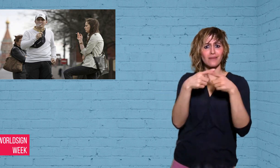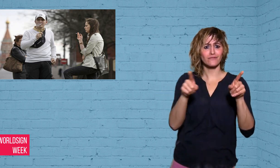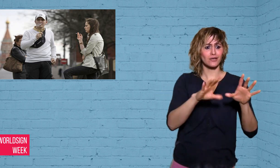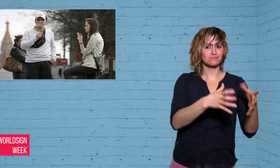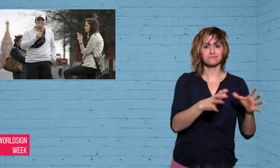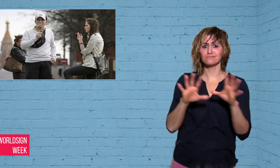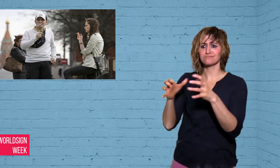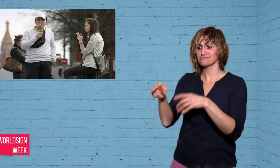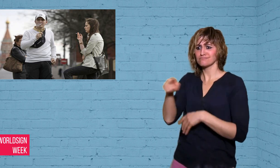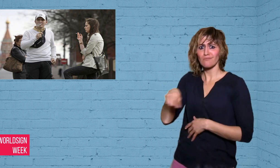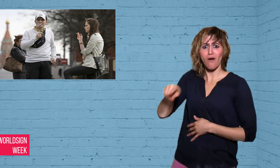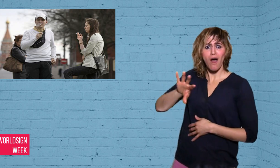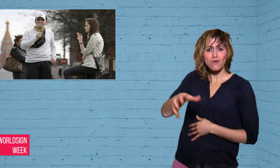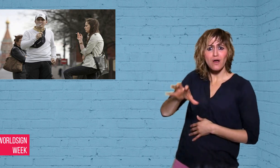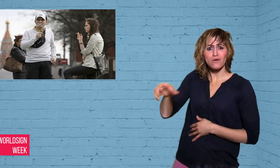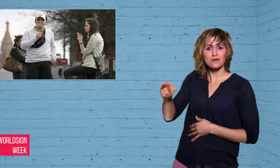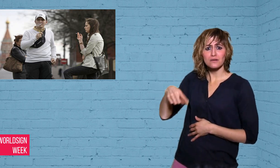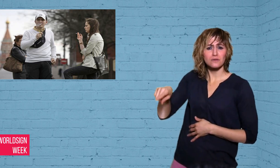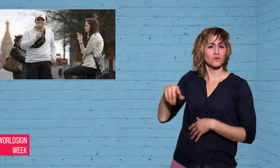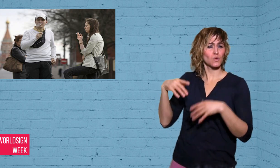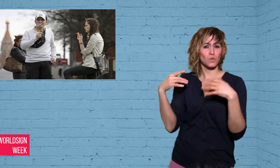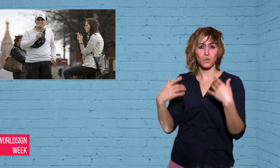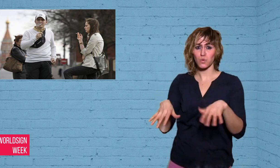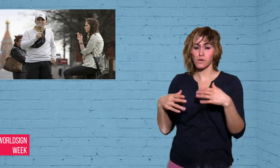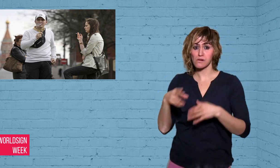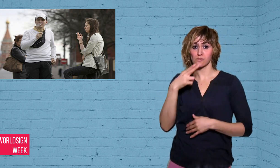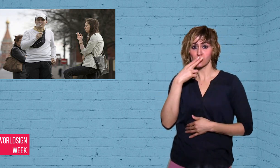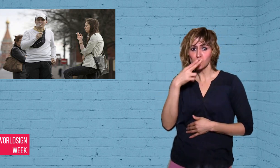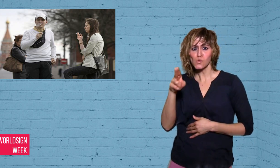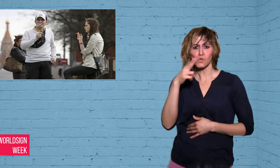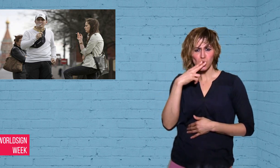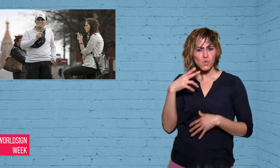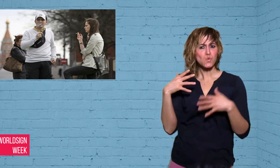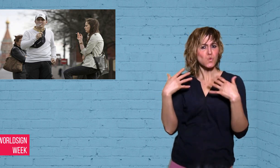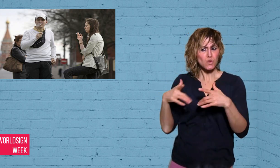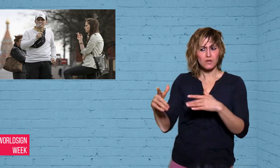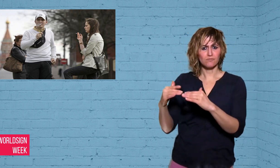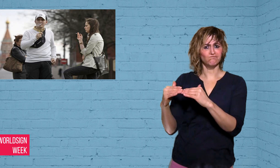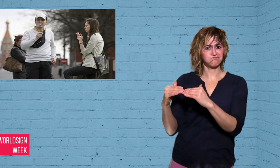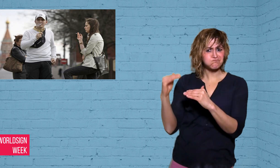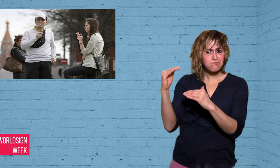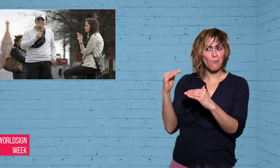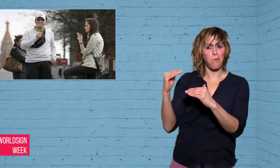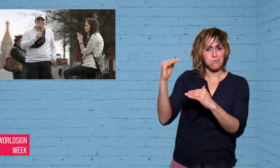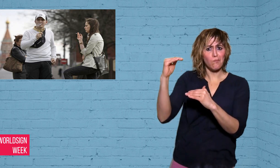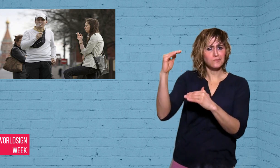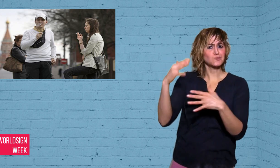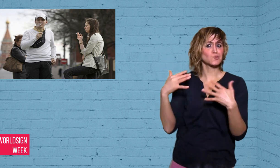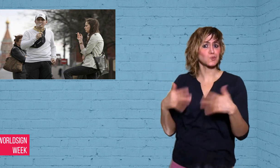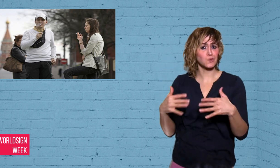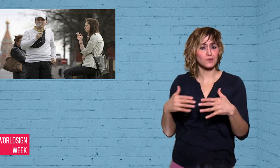deaths - and yet about six million people